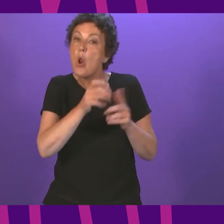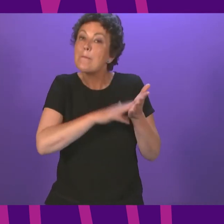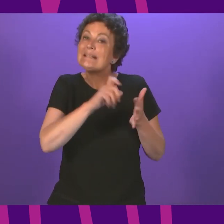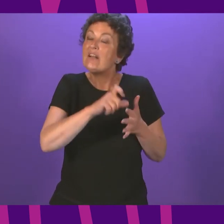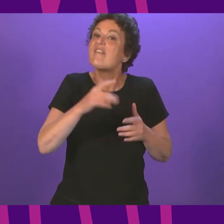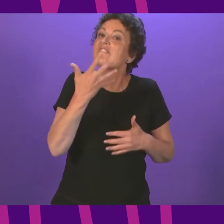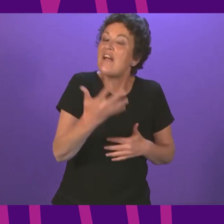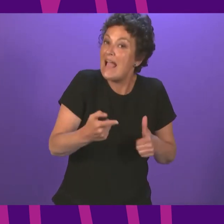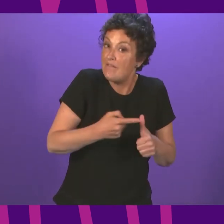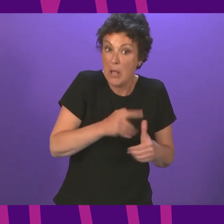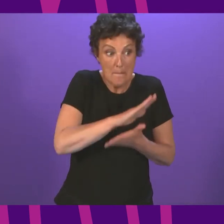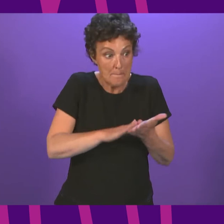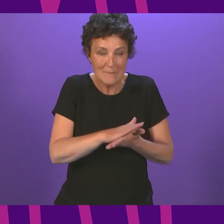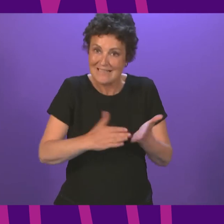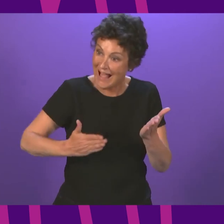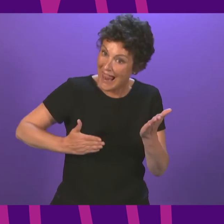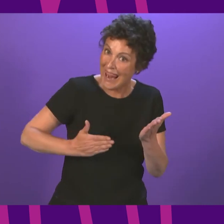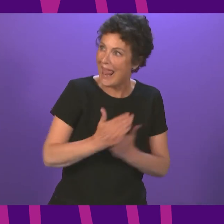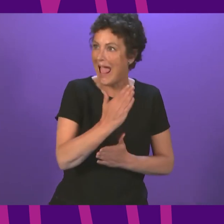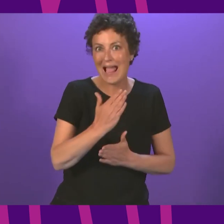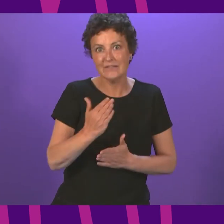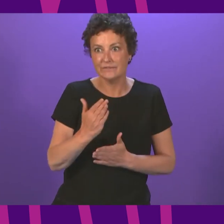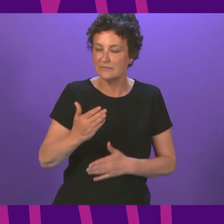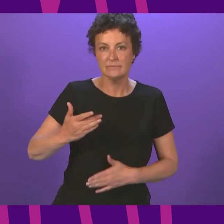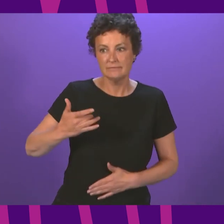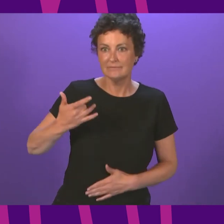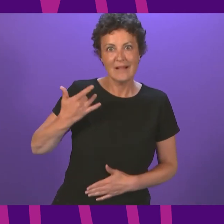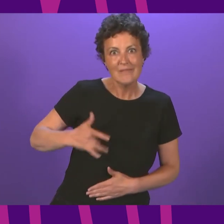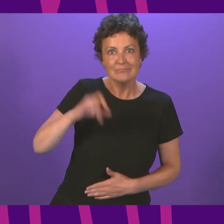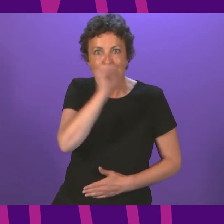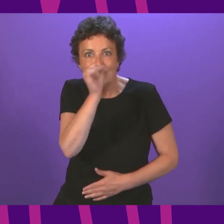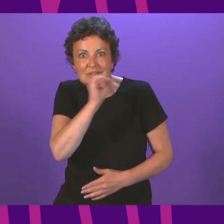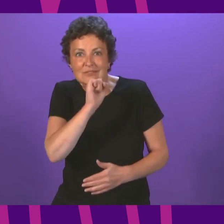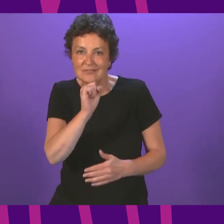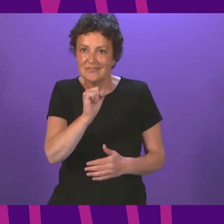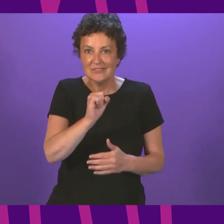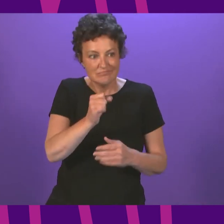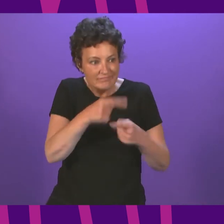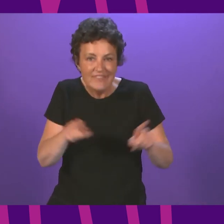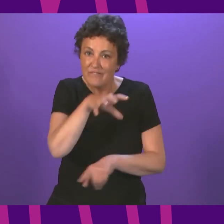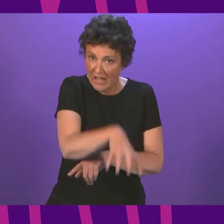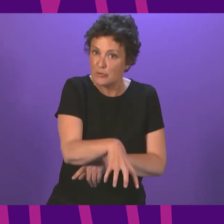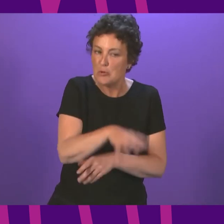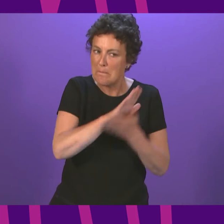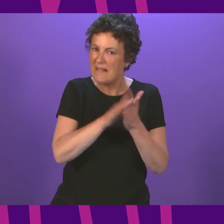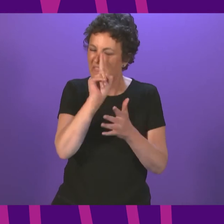venues to amendment 5, on the basis that that would fit with the general reporting structure that we aim to create.